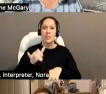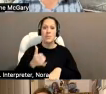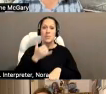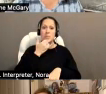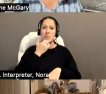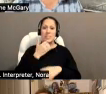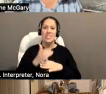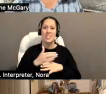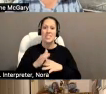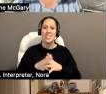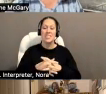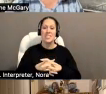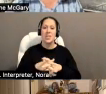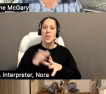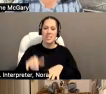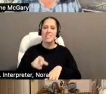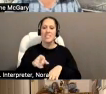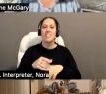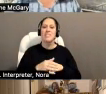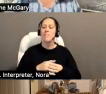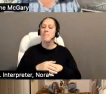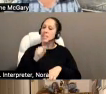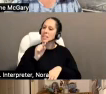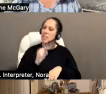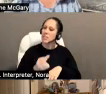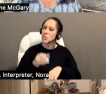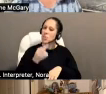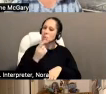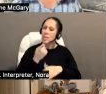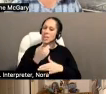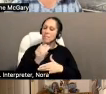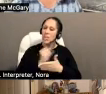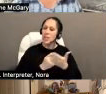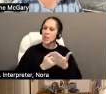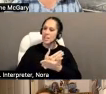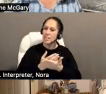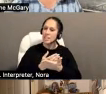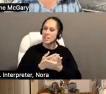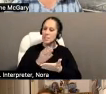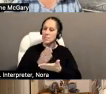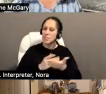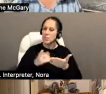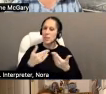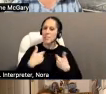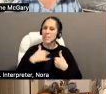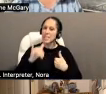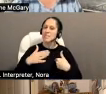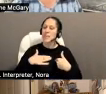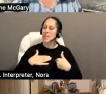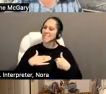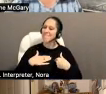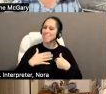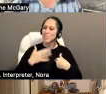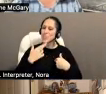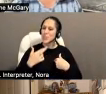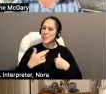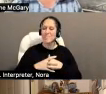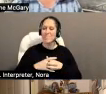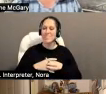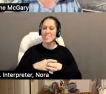Oh yes, here we go. This is one of the pieces that you have. Yeah, that's my little buddy. Does he have a name?